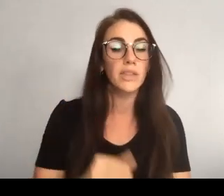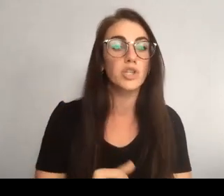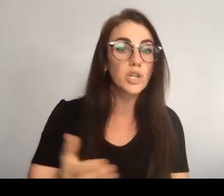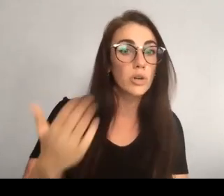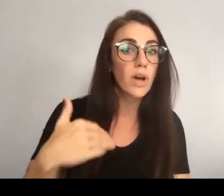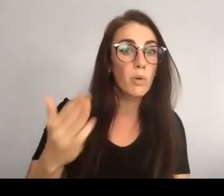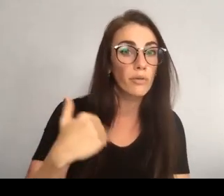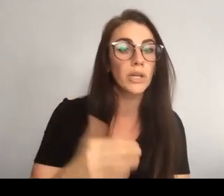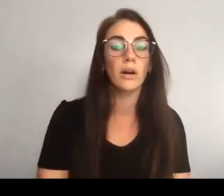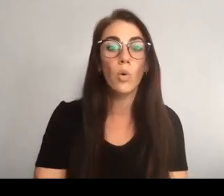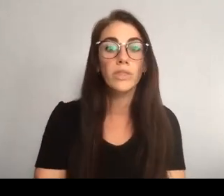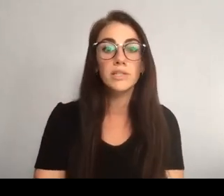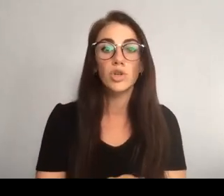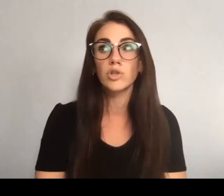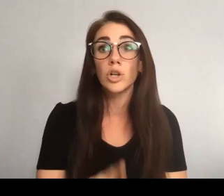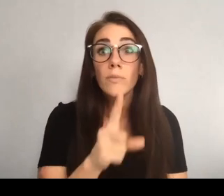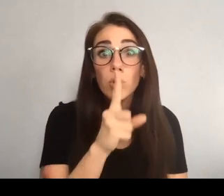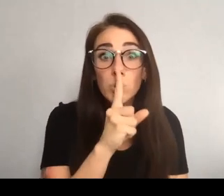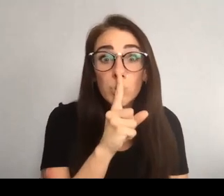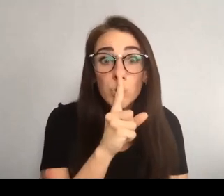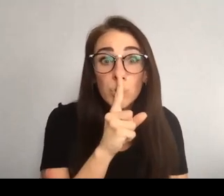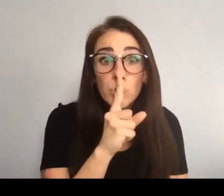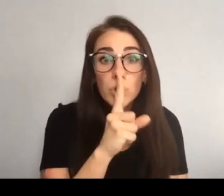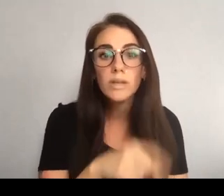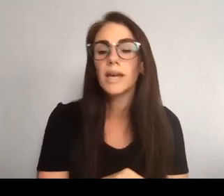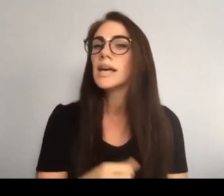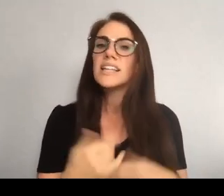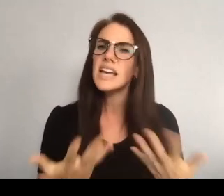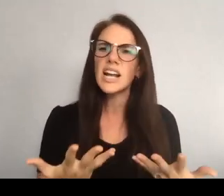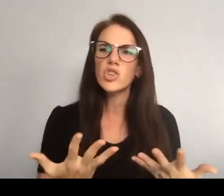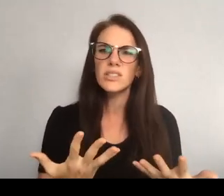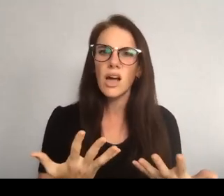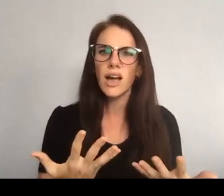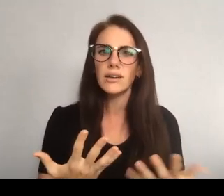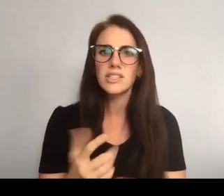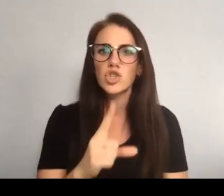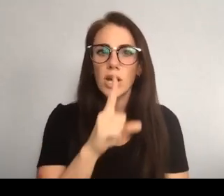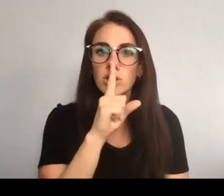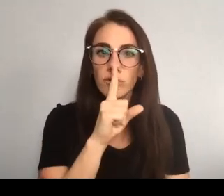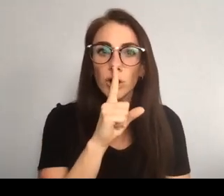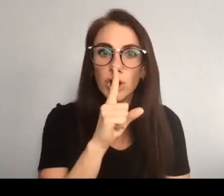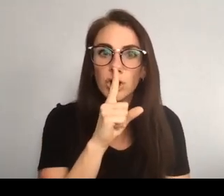that gesture "come over here". Or this gesture; it's not actually signed it's a gesture for